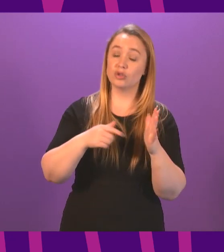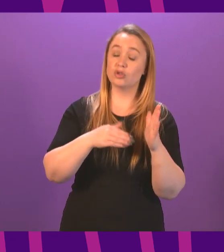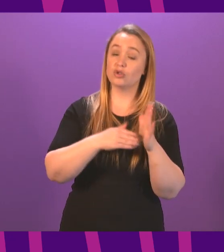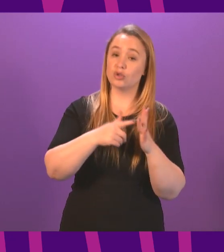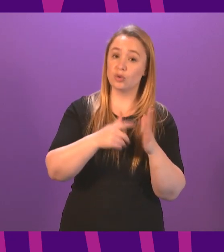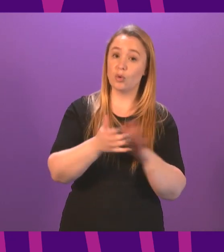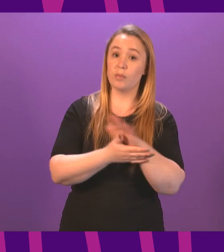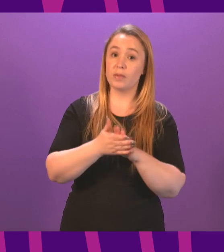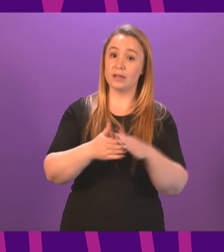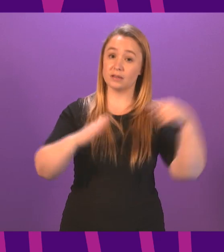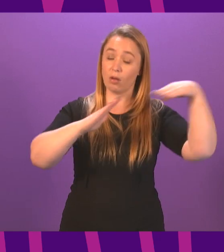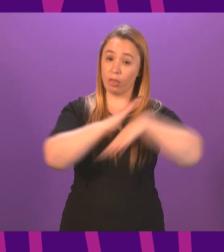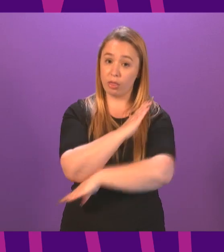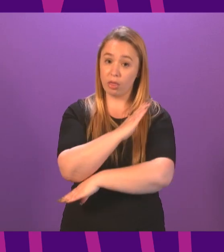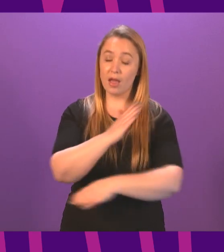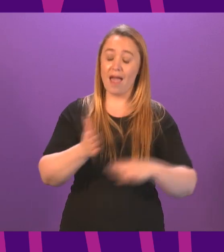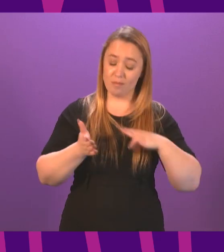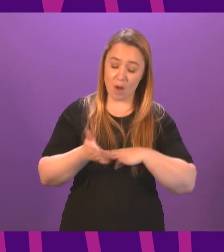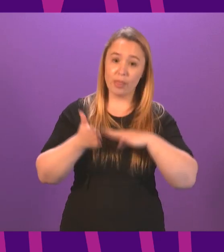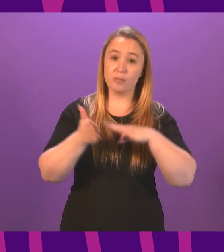upon month of reduced footfall while we wait for the vaccine.